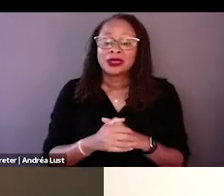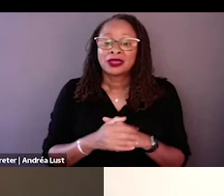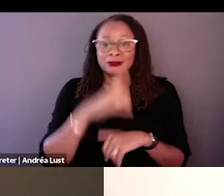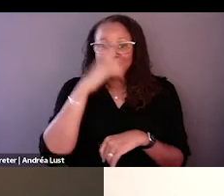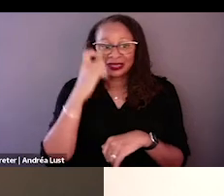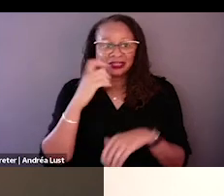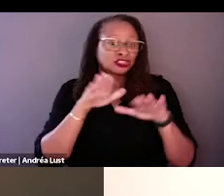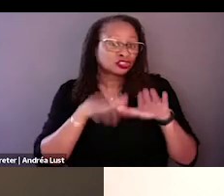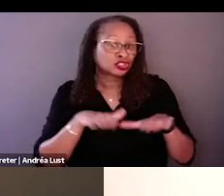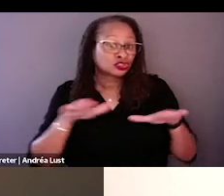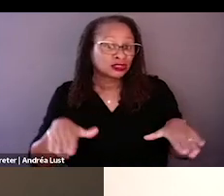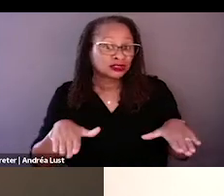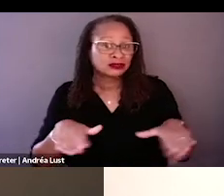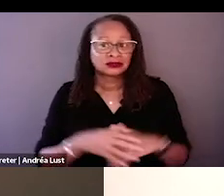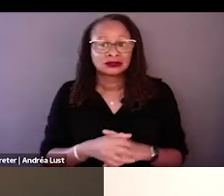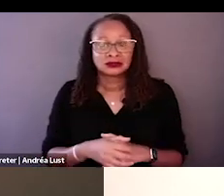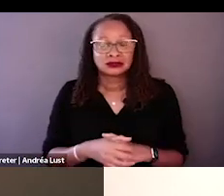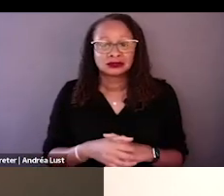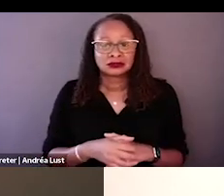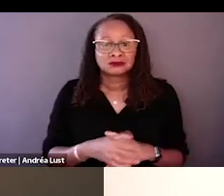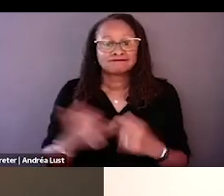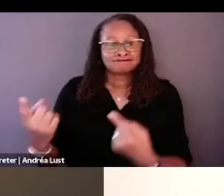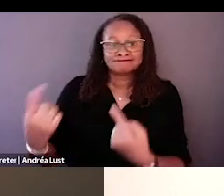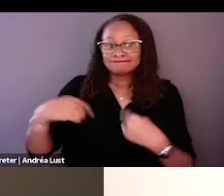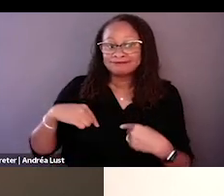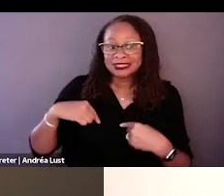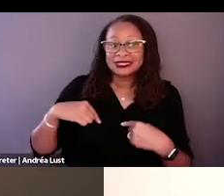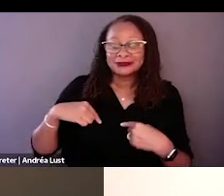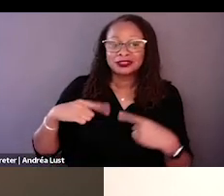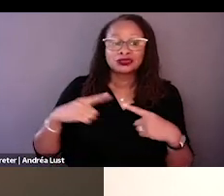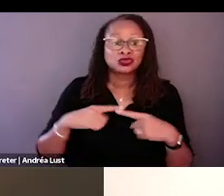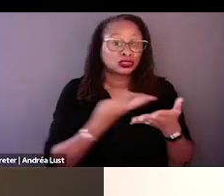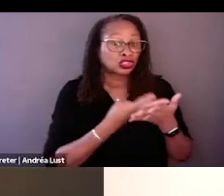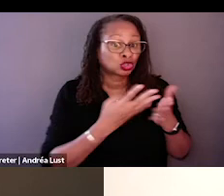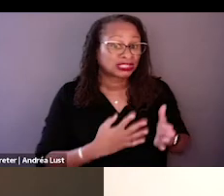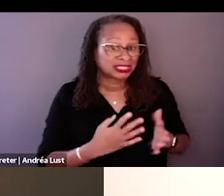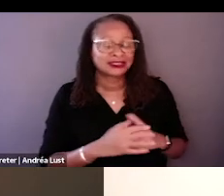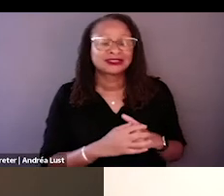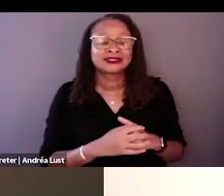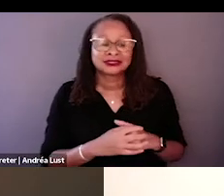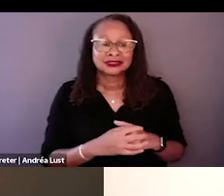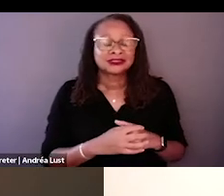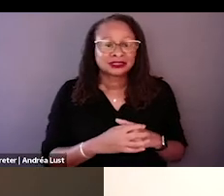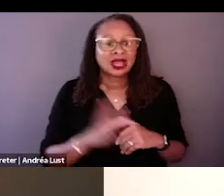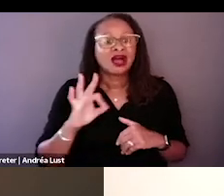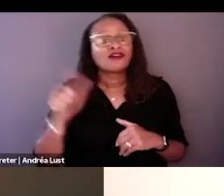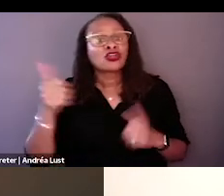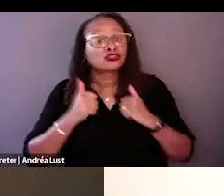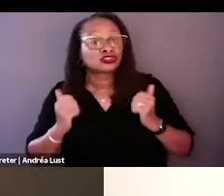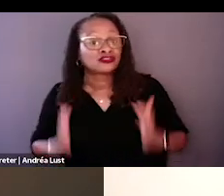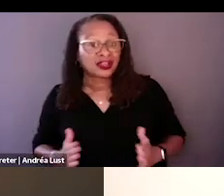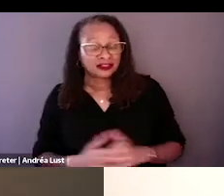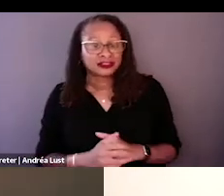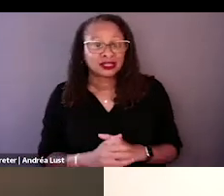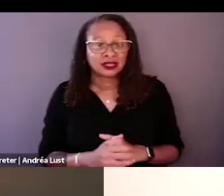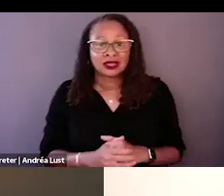Ella: Essentially, what you are engaged in is world building, which is a well known basic